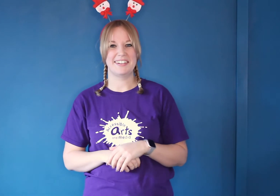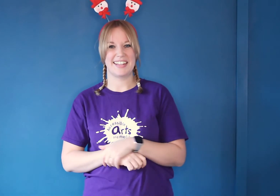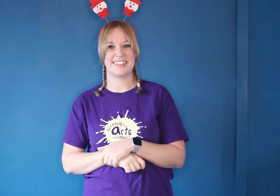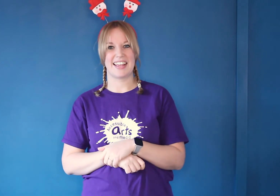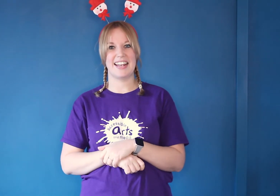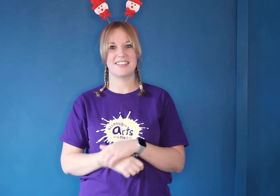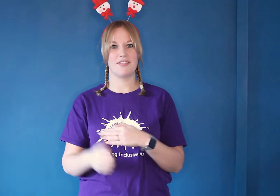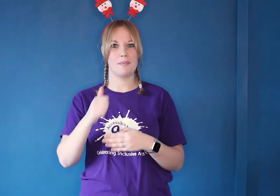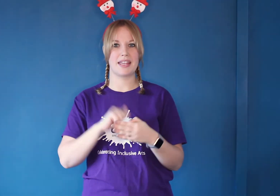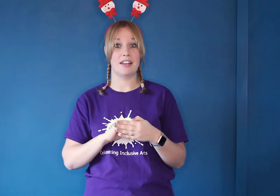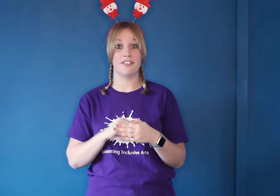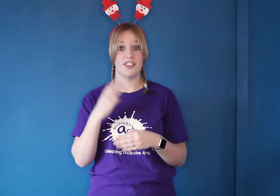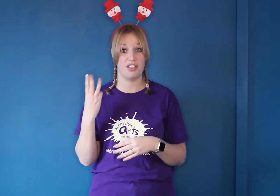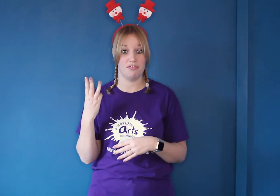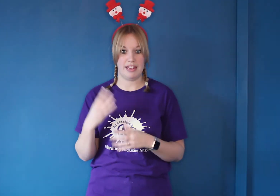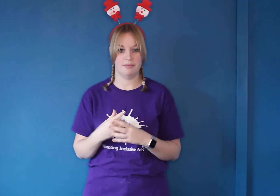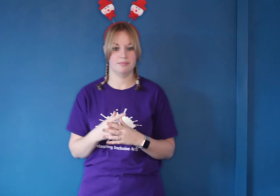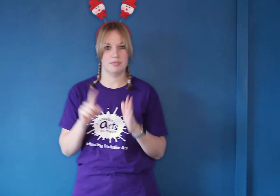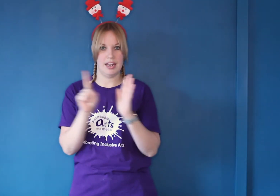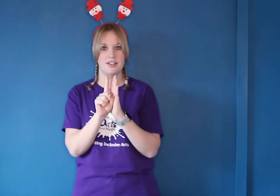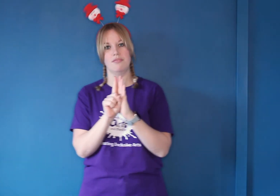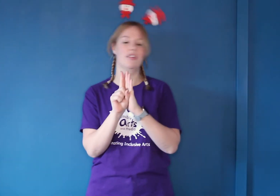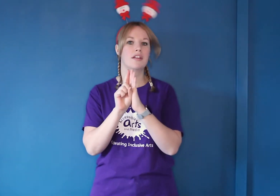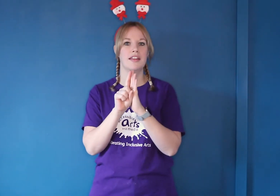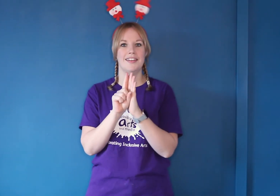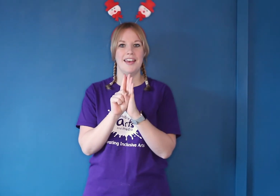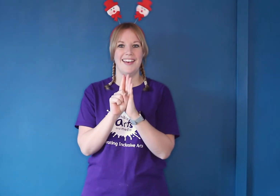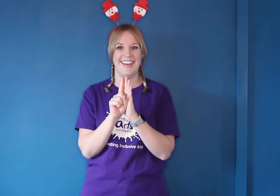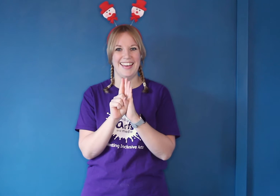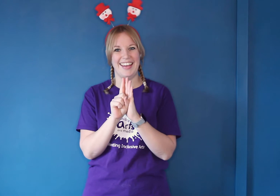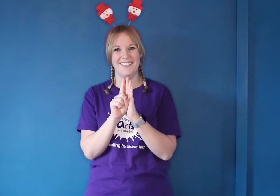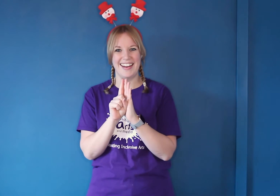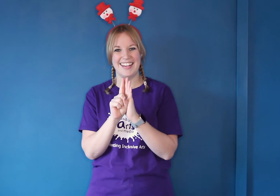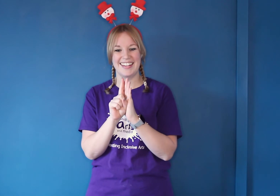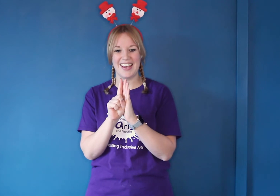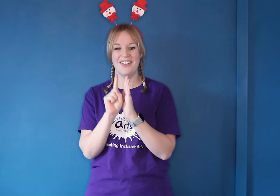Fantastic. Let’s go from the beginning of verse three. Later on. Here we go.